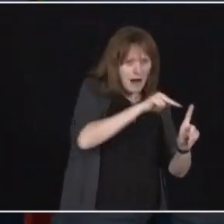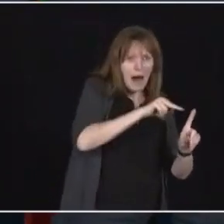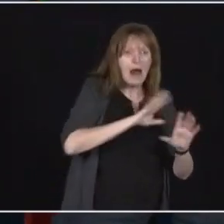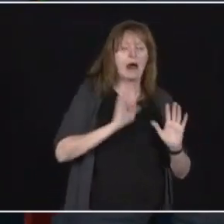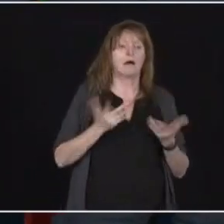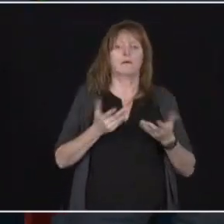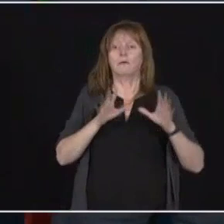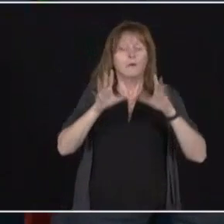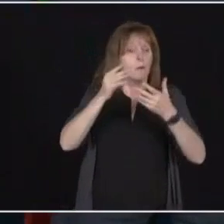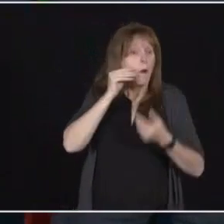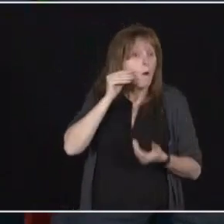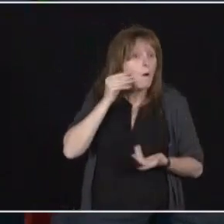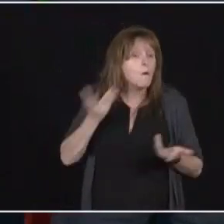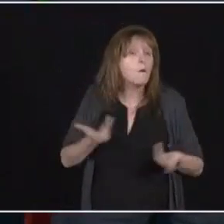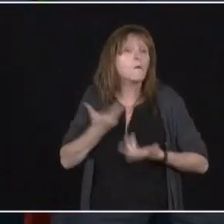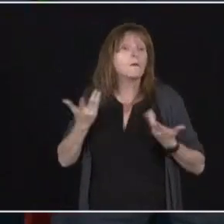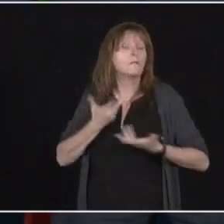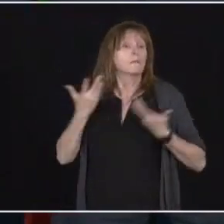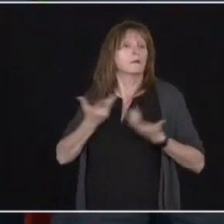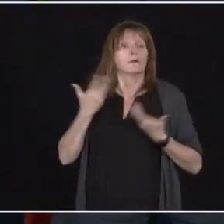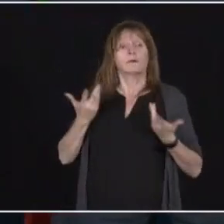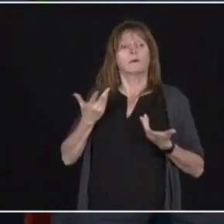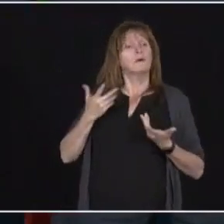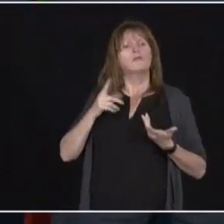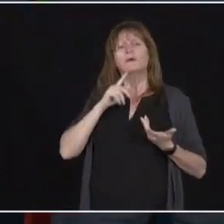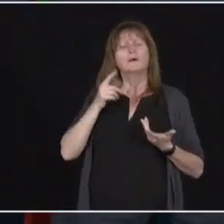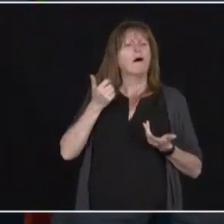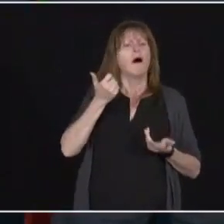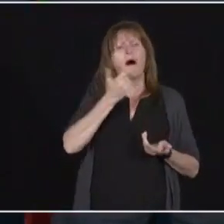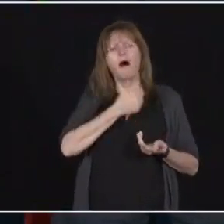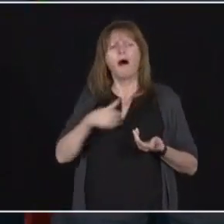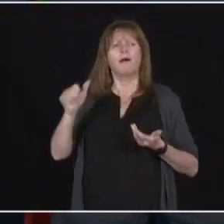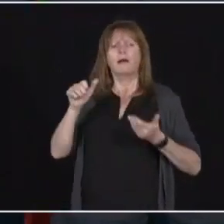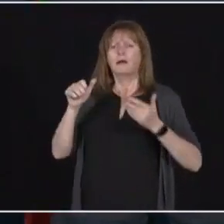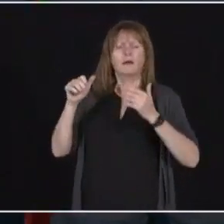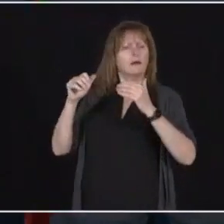homes to do more surveillance testings because we know we need to continue to do that.